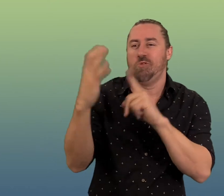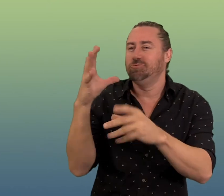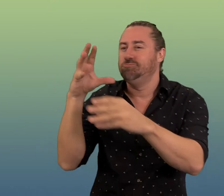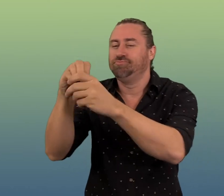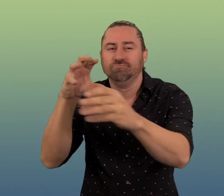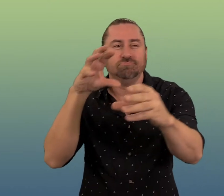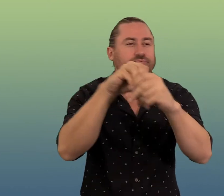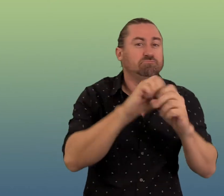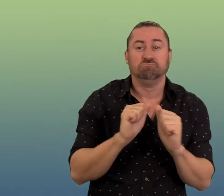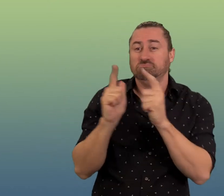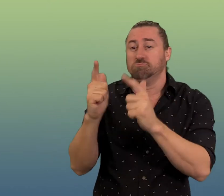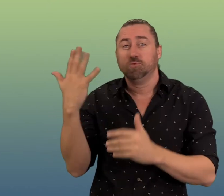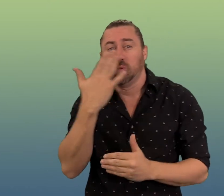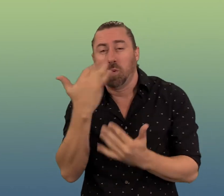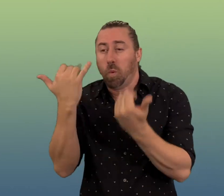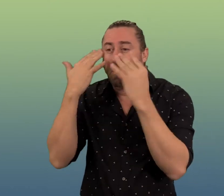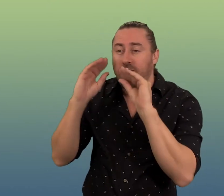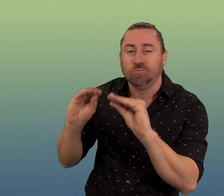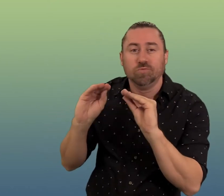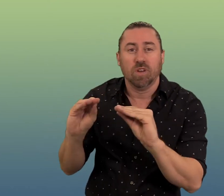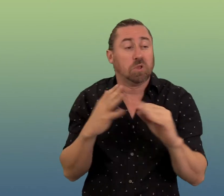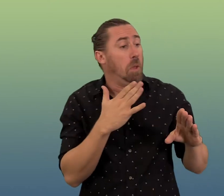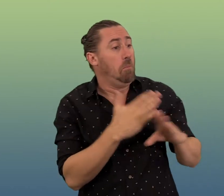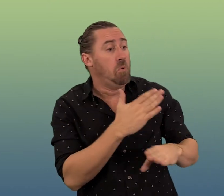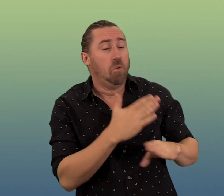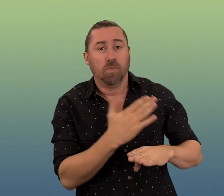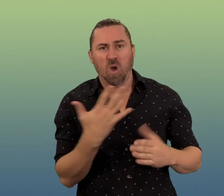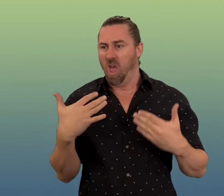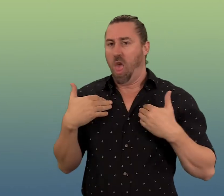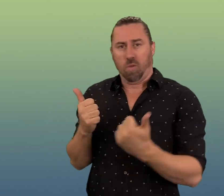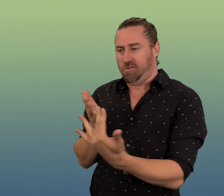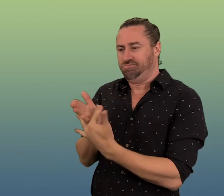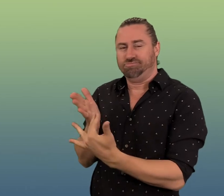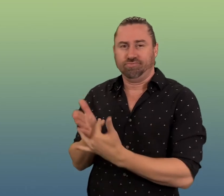Access education and employment opportunities as well as vital health services.